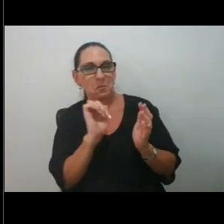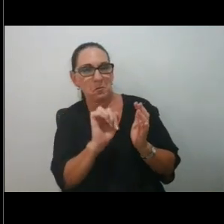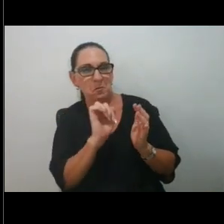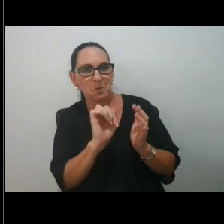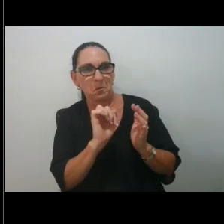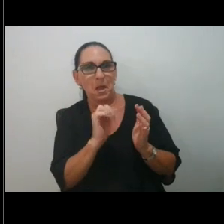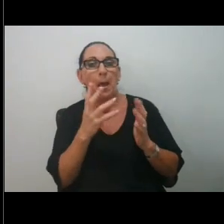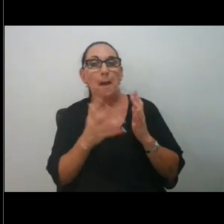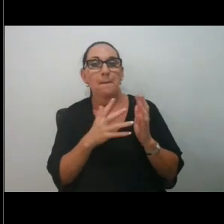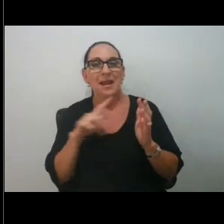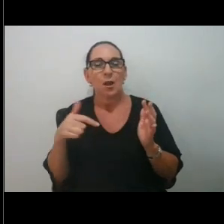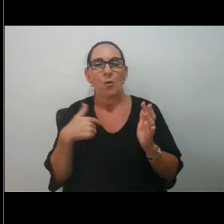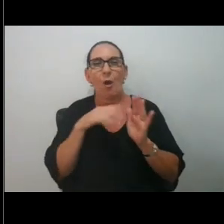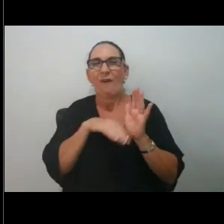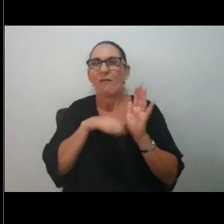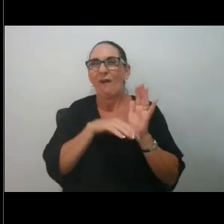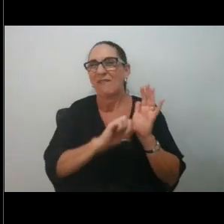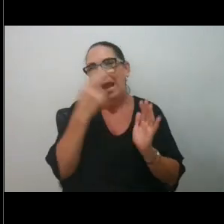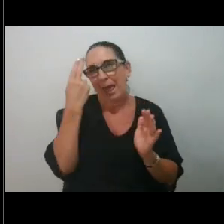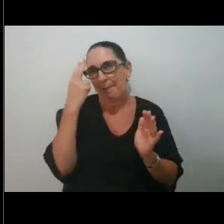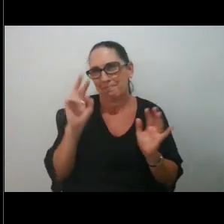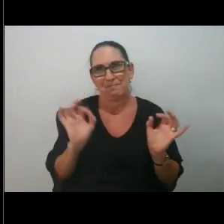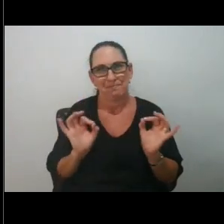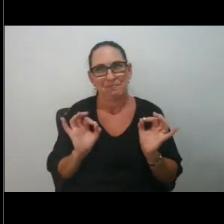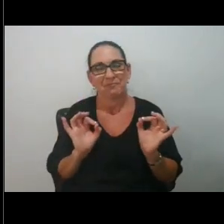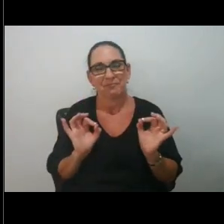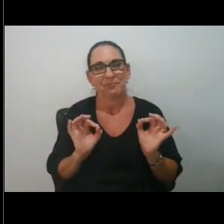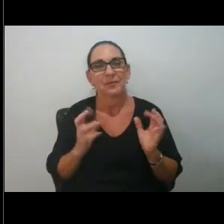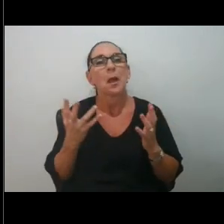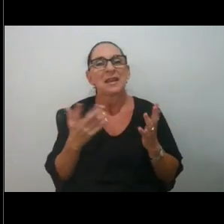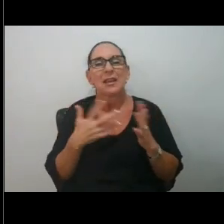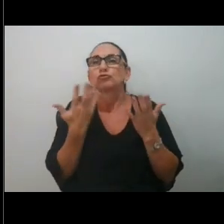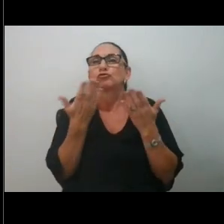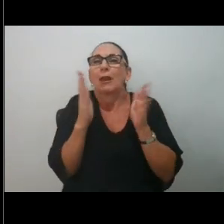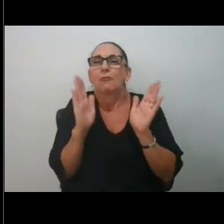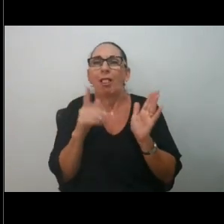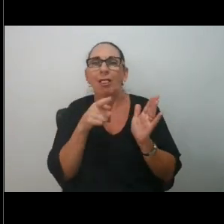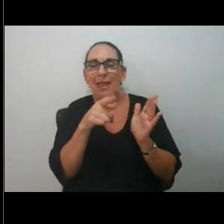don't identify that participant but you can see what really happens to somebody who has gone